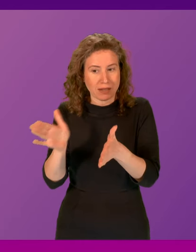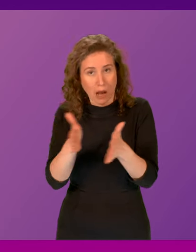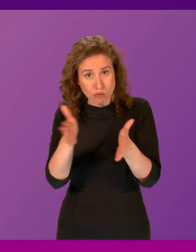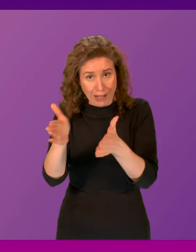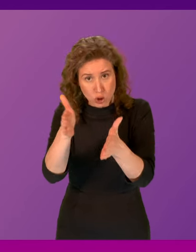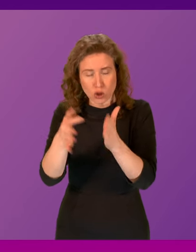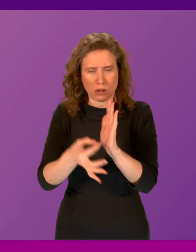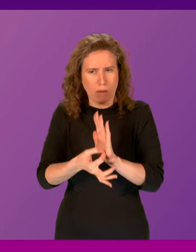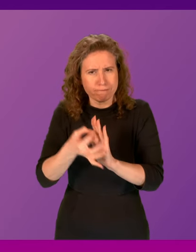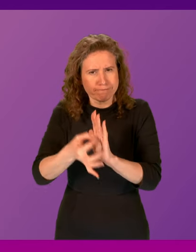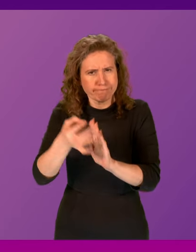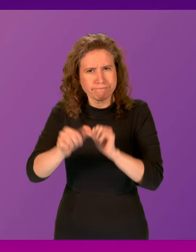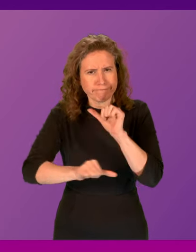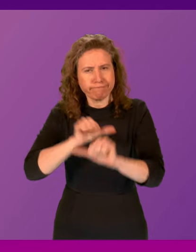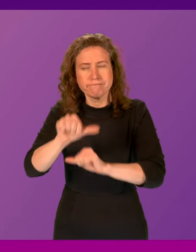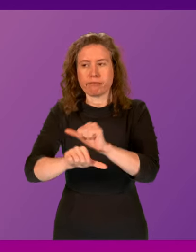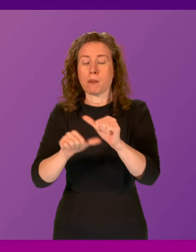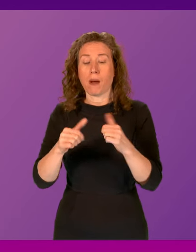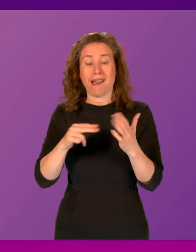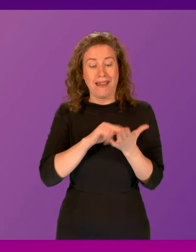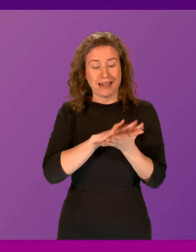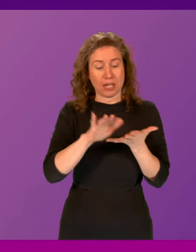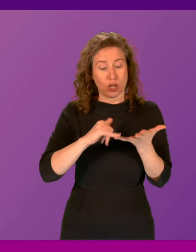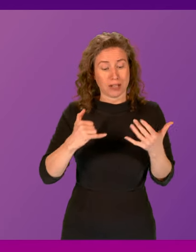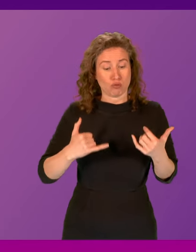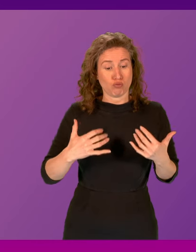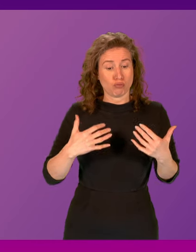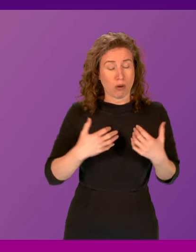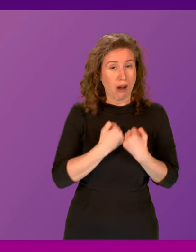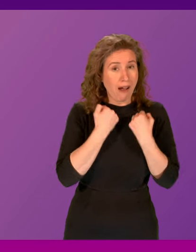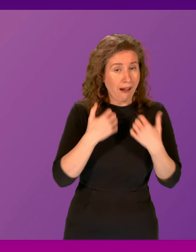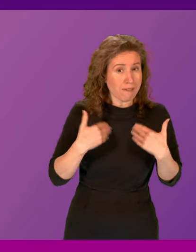What makes the recovery of the national health service far more difficult is the fact that we